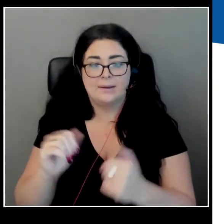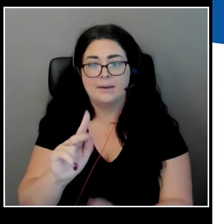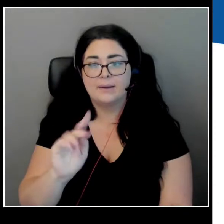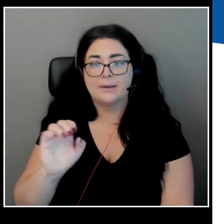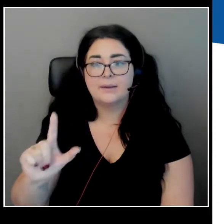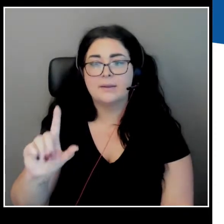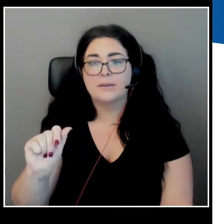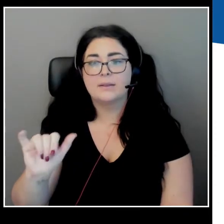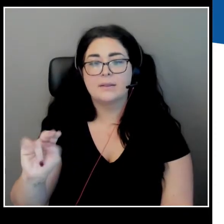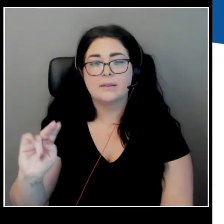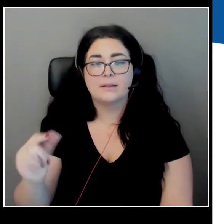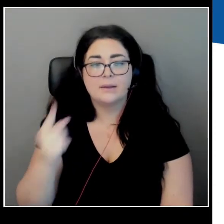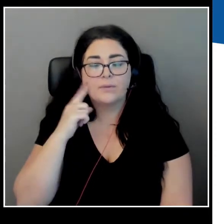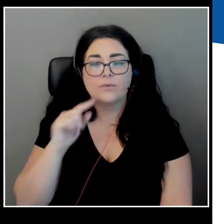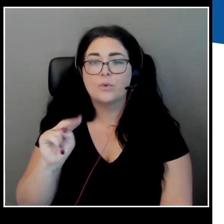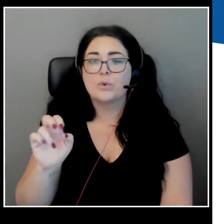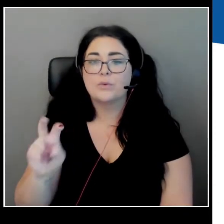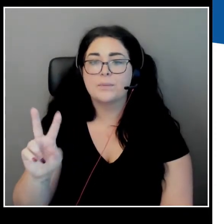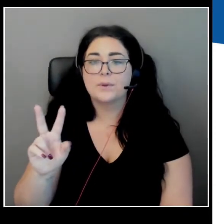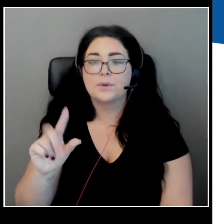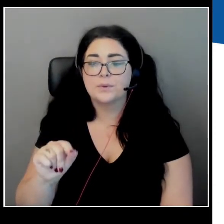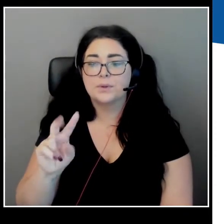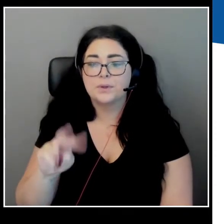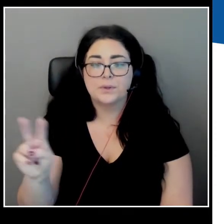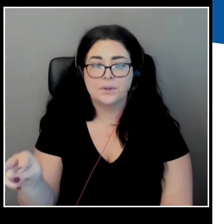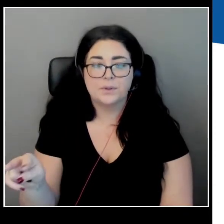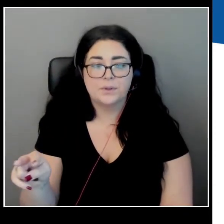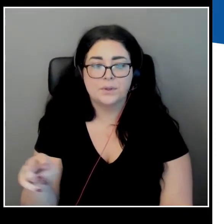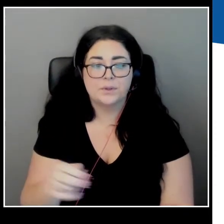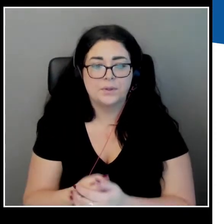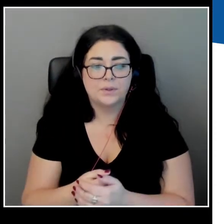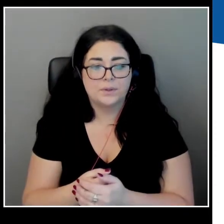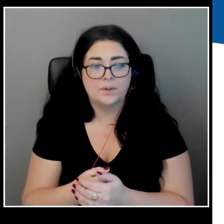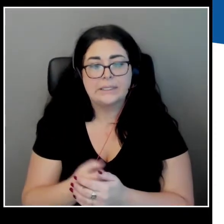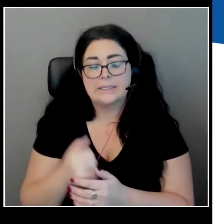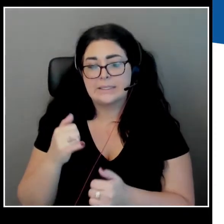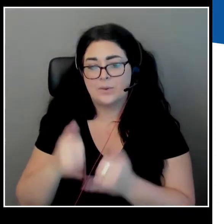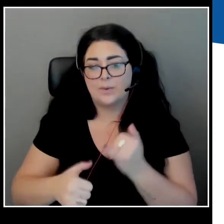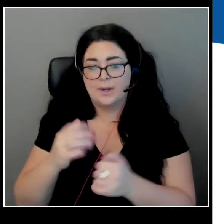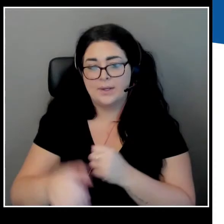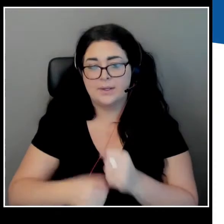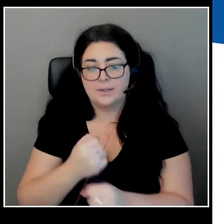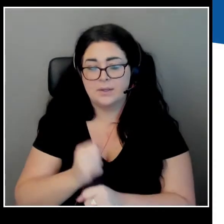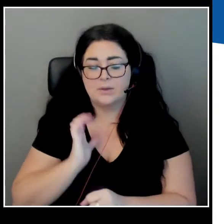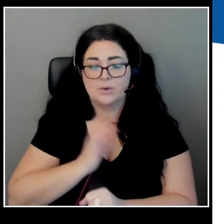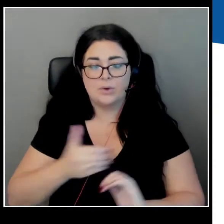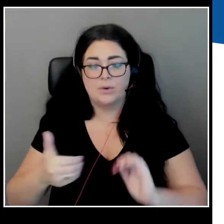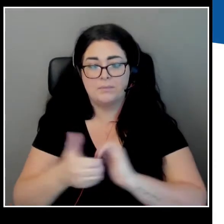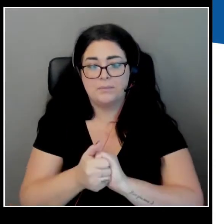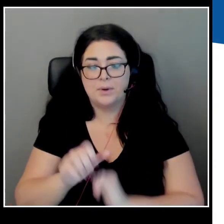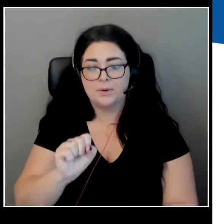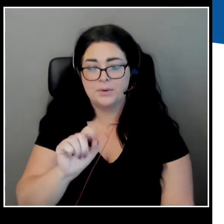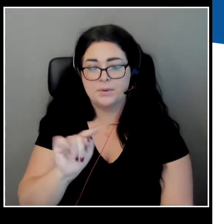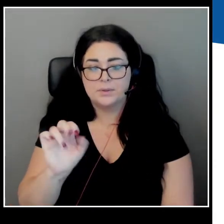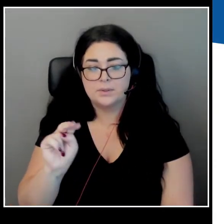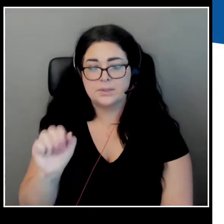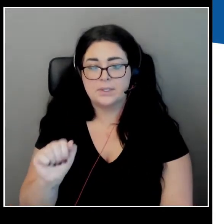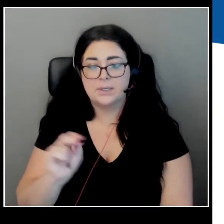At year-end, our partner, Stena North Sea Limited, remained on schedule to deliver the Ala'suinu in Spring of 2024.